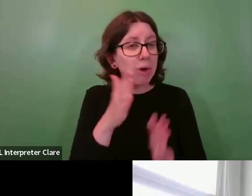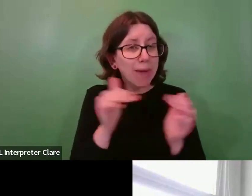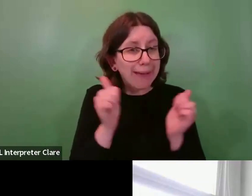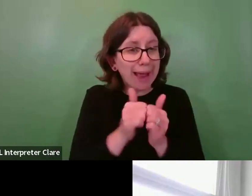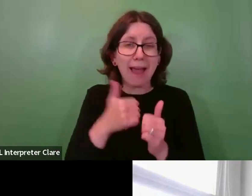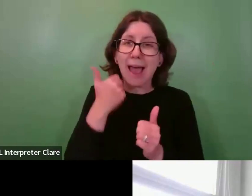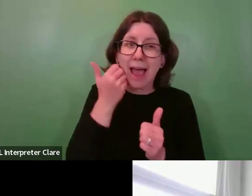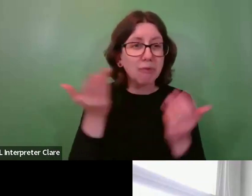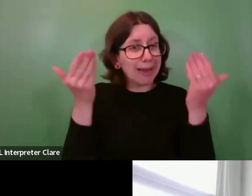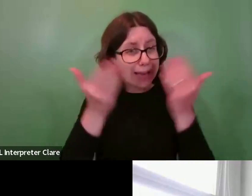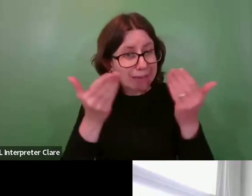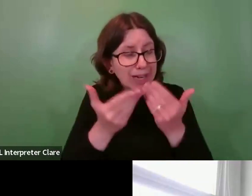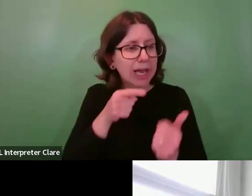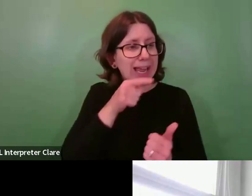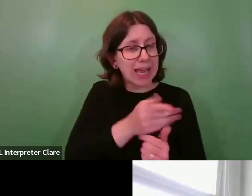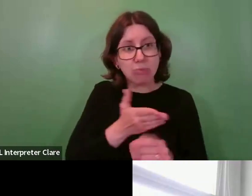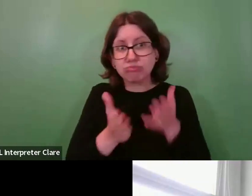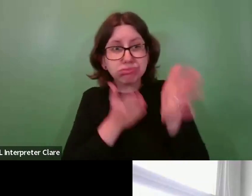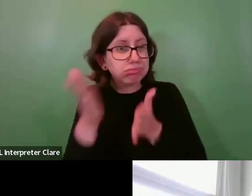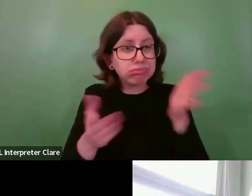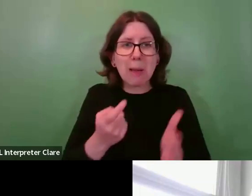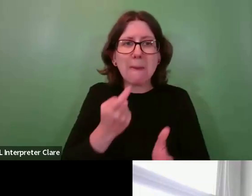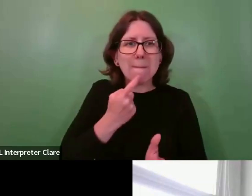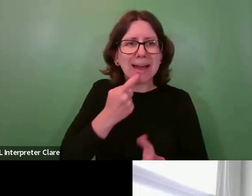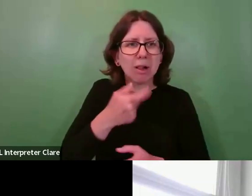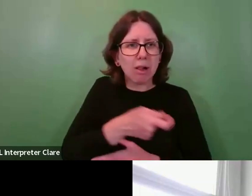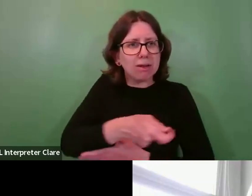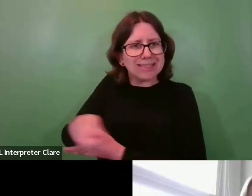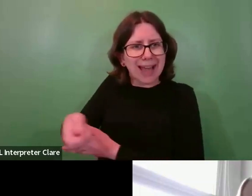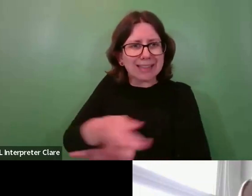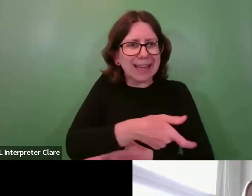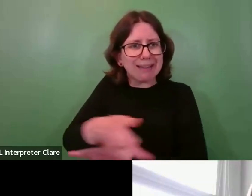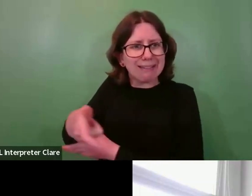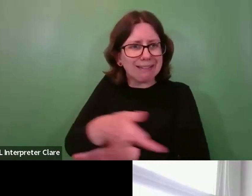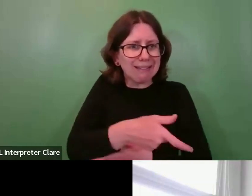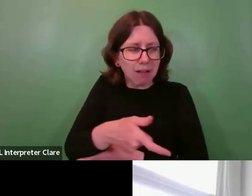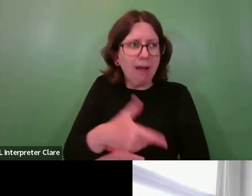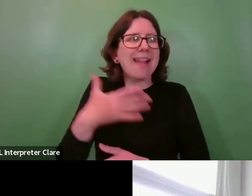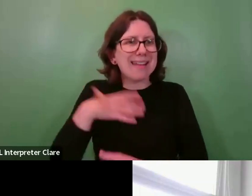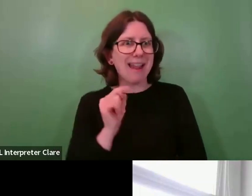could doing metal detecting, and that was the expertise that this committee needed.